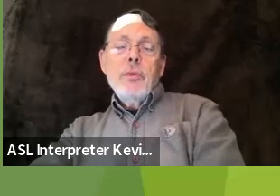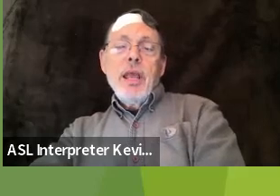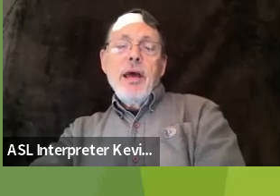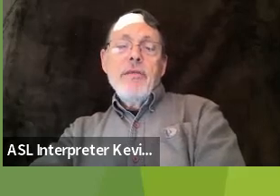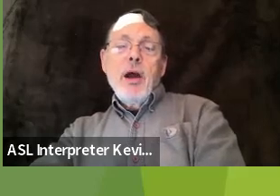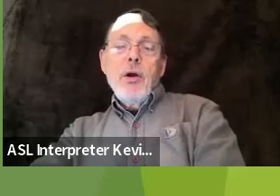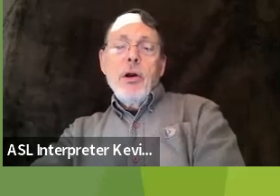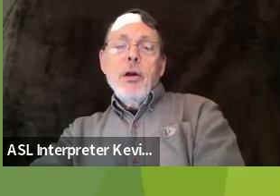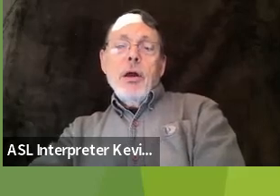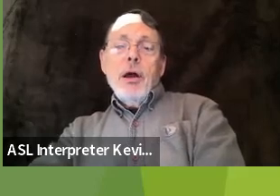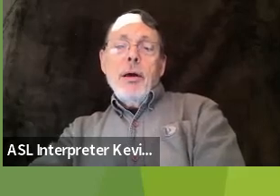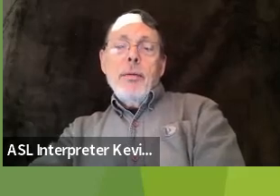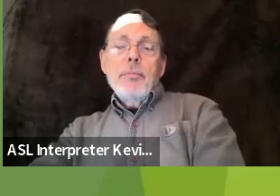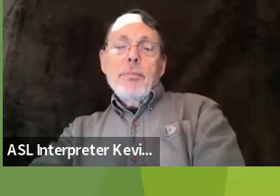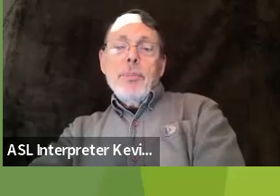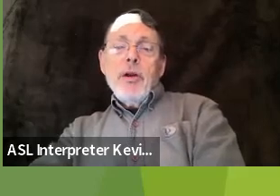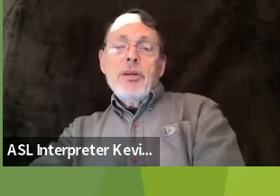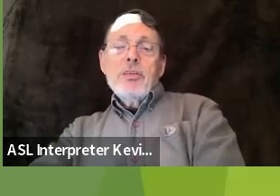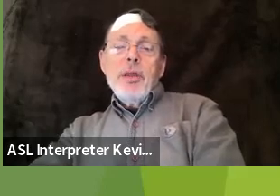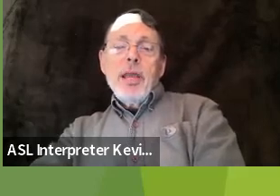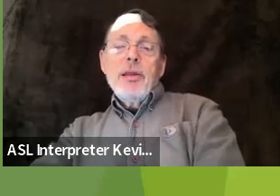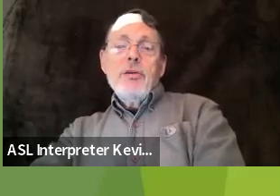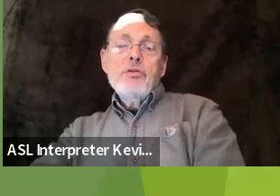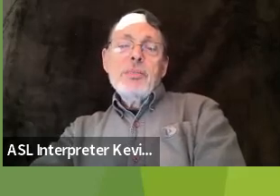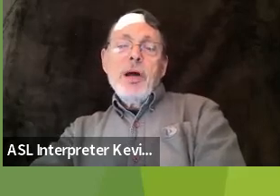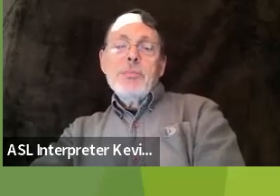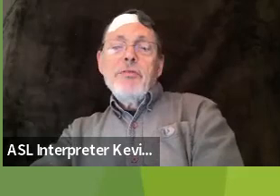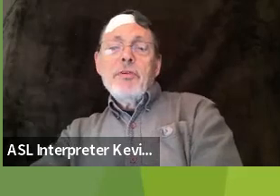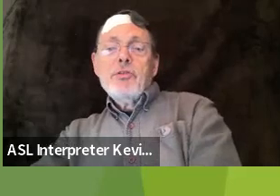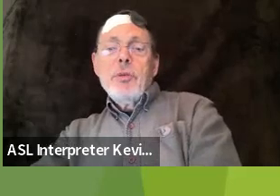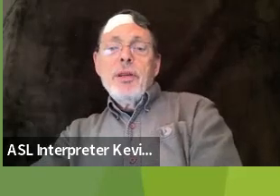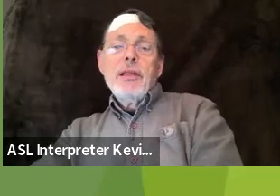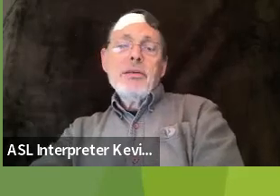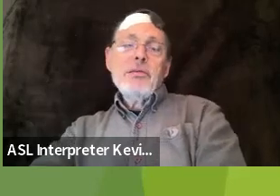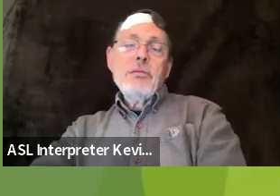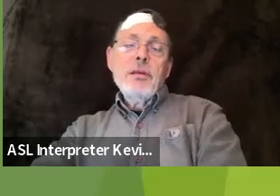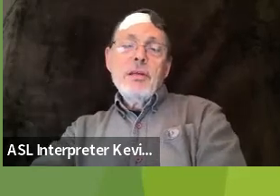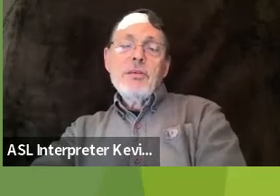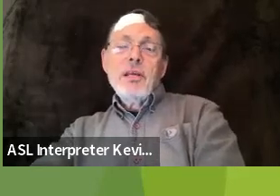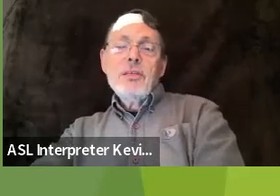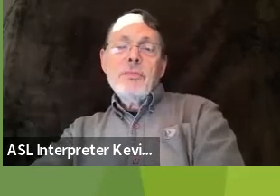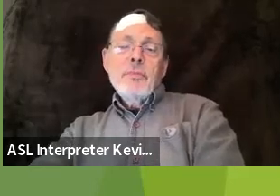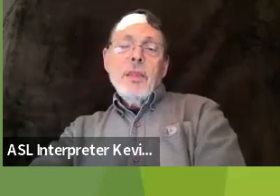And we have our preparedness plan responsible for distributing these things.